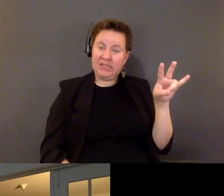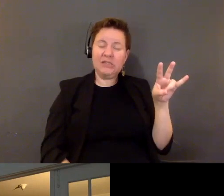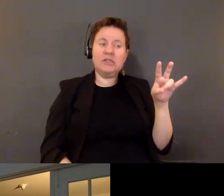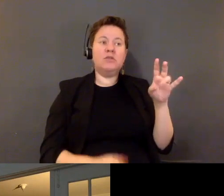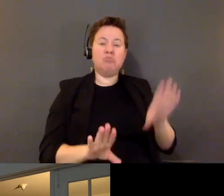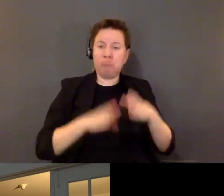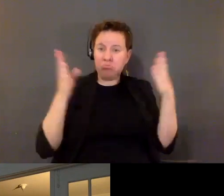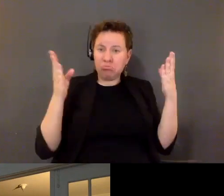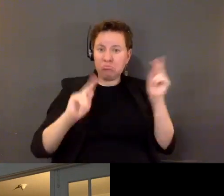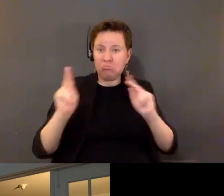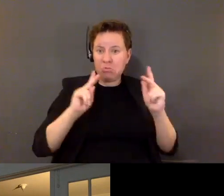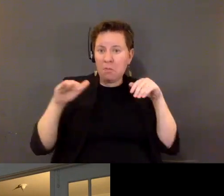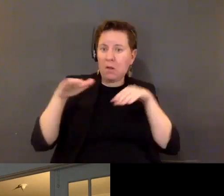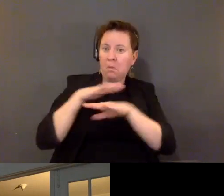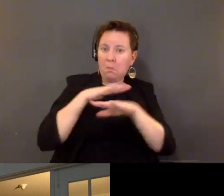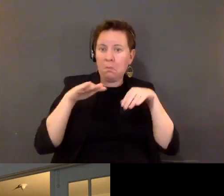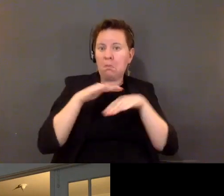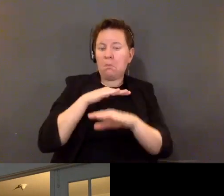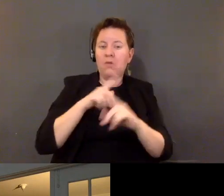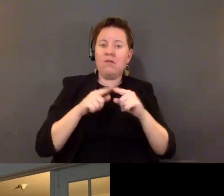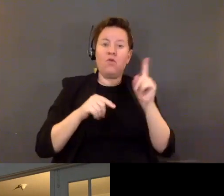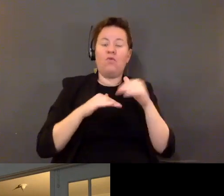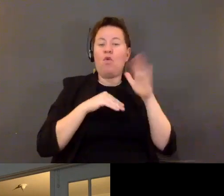and now claimed to host over 130 000 visitors a year